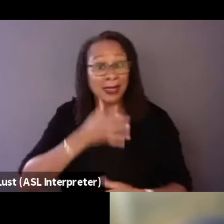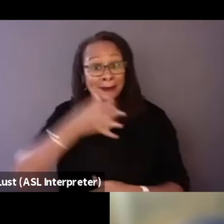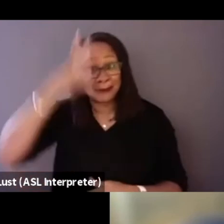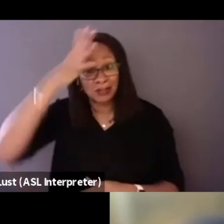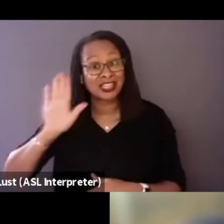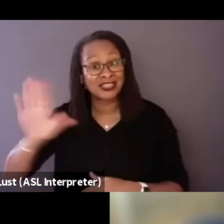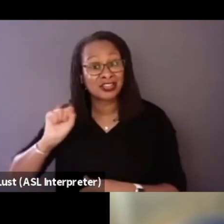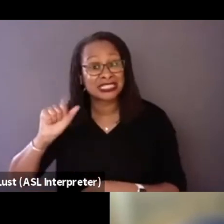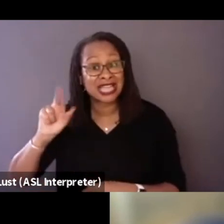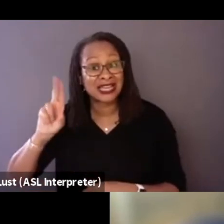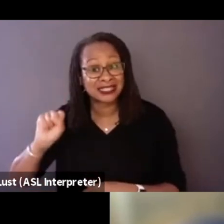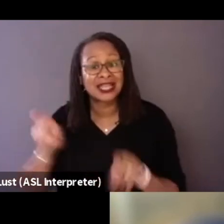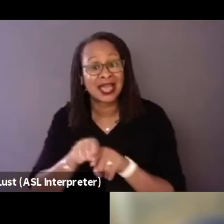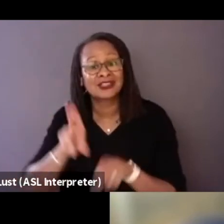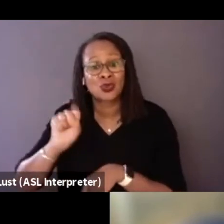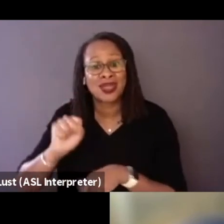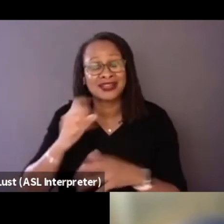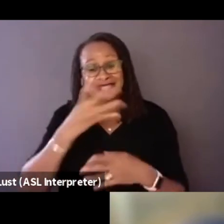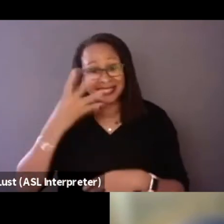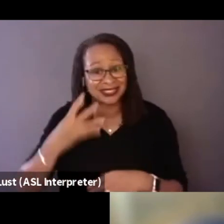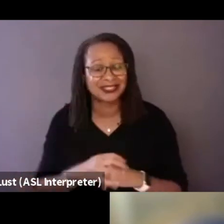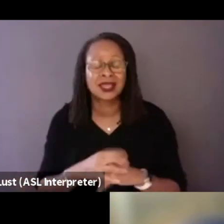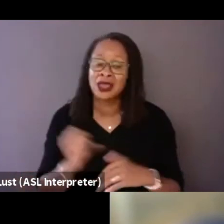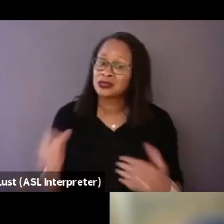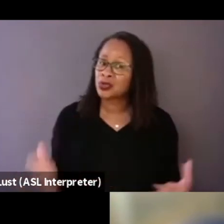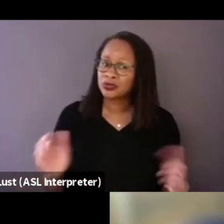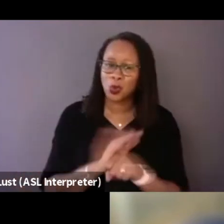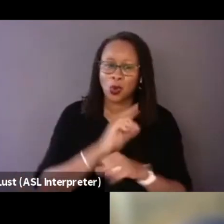But, yeah, I think it's just a whole cycle that just...